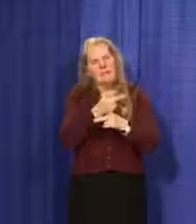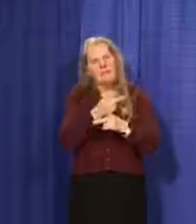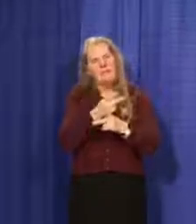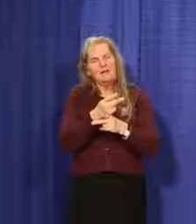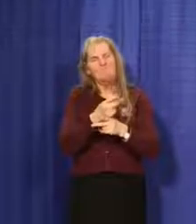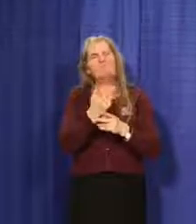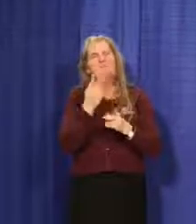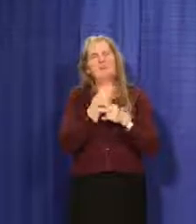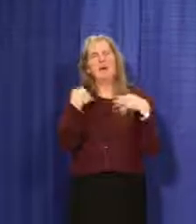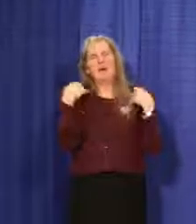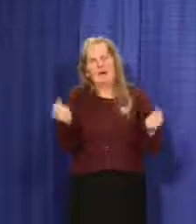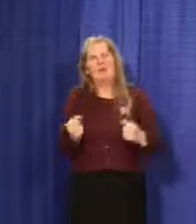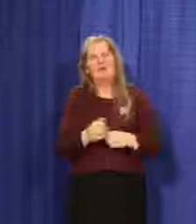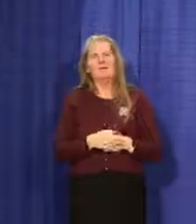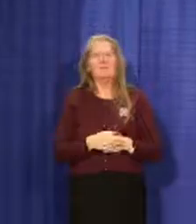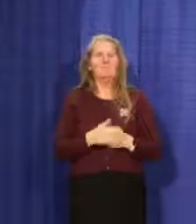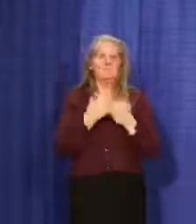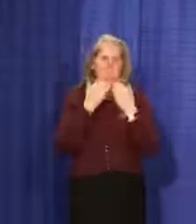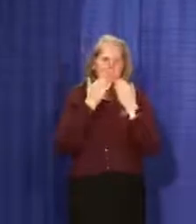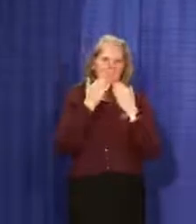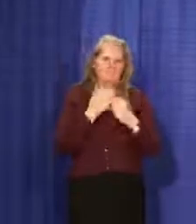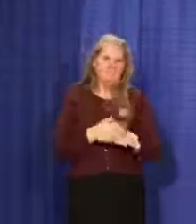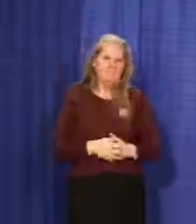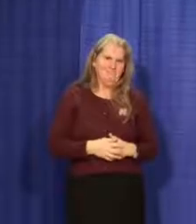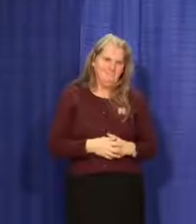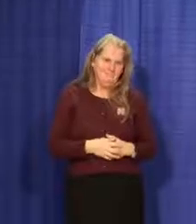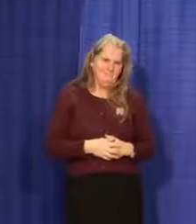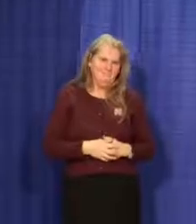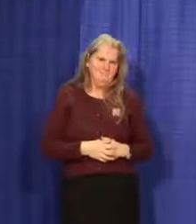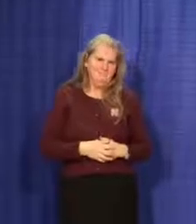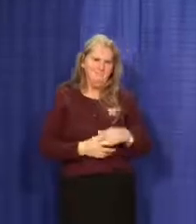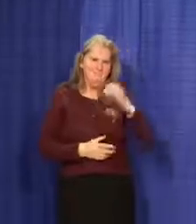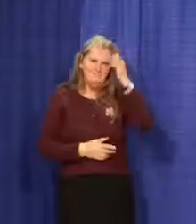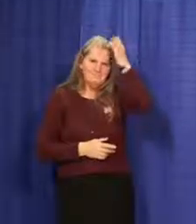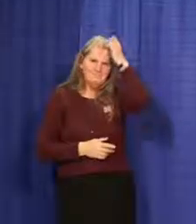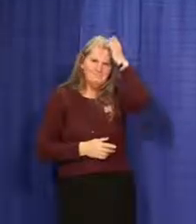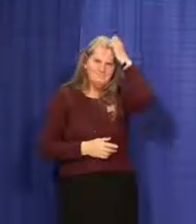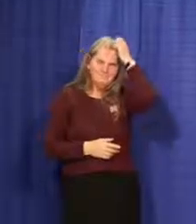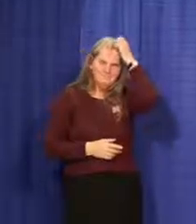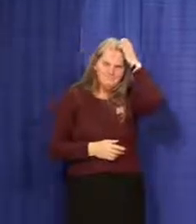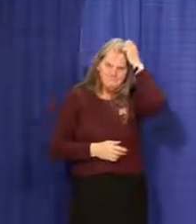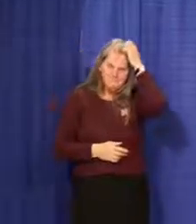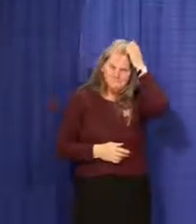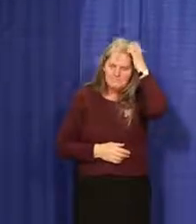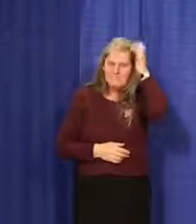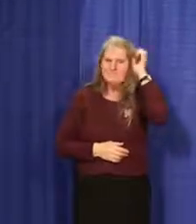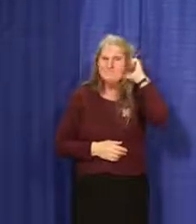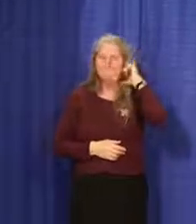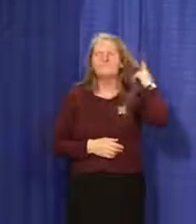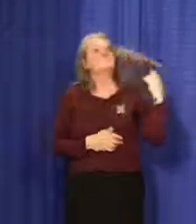Stay well.